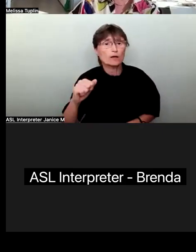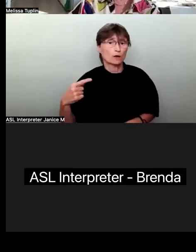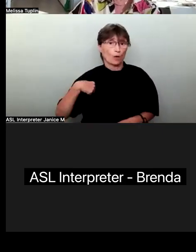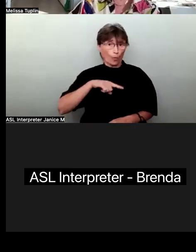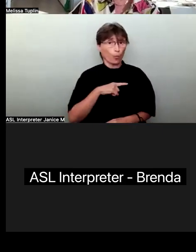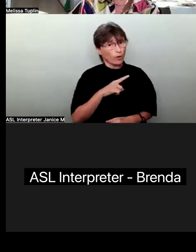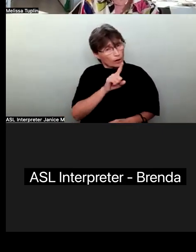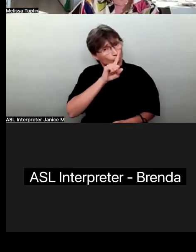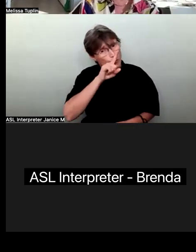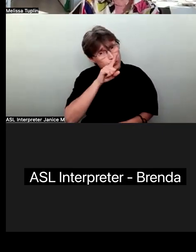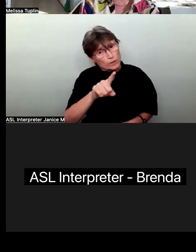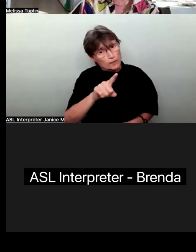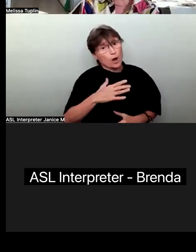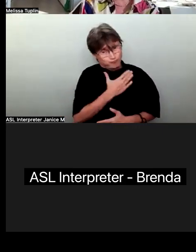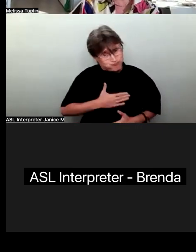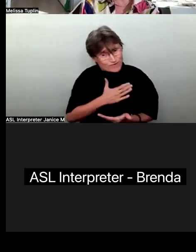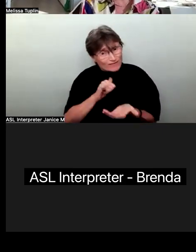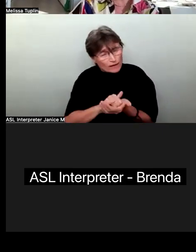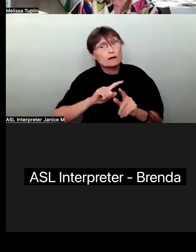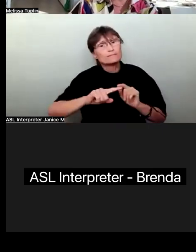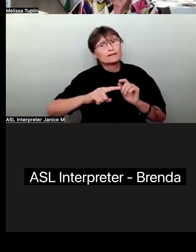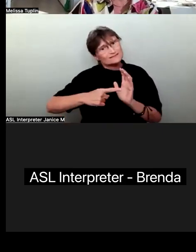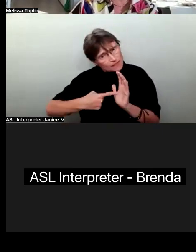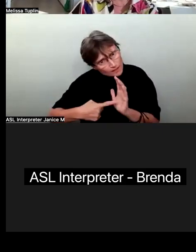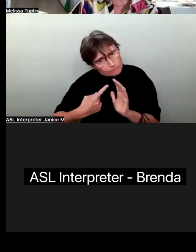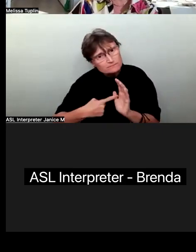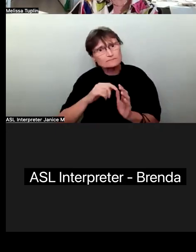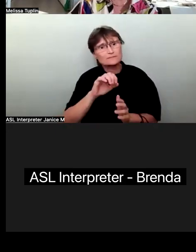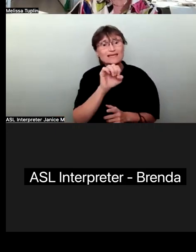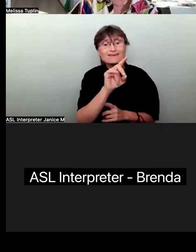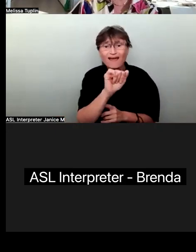but are sometimes accompanied by a lack of clarity from funders about